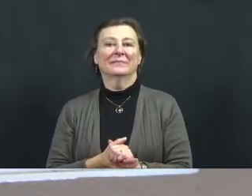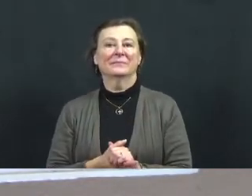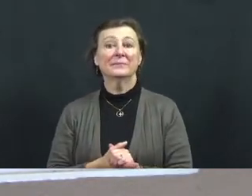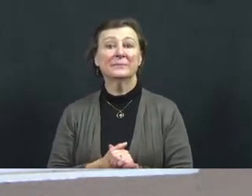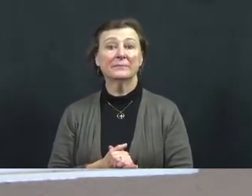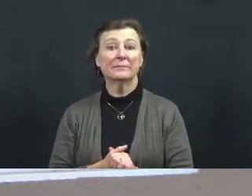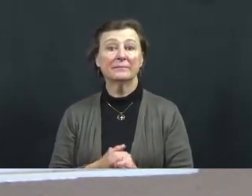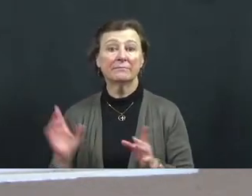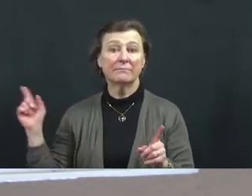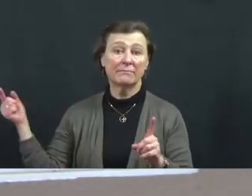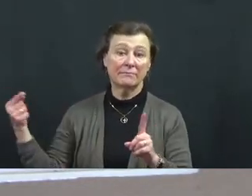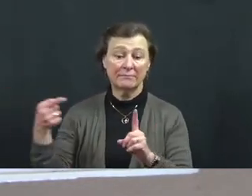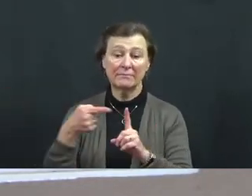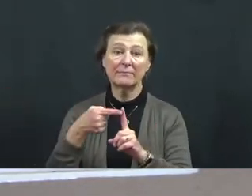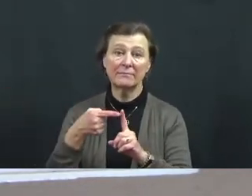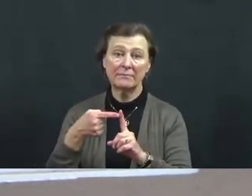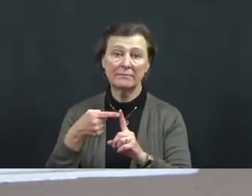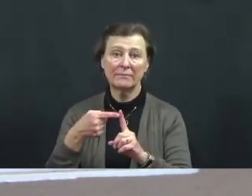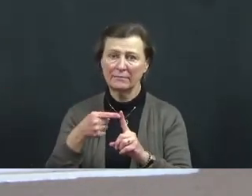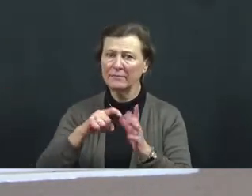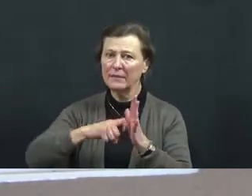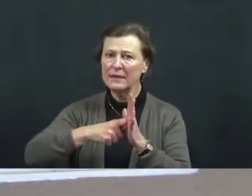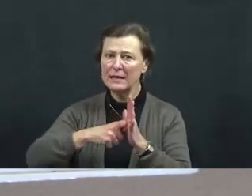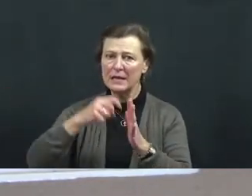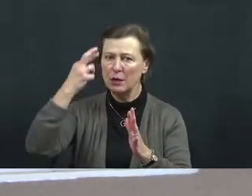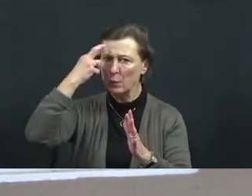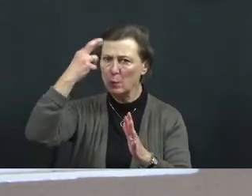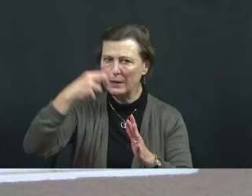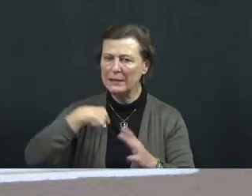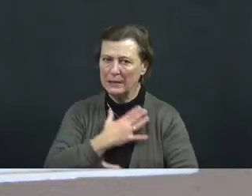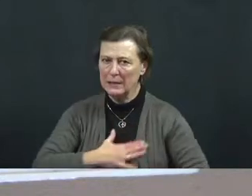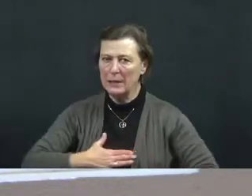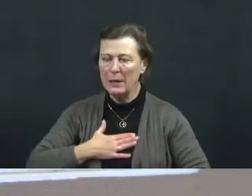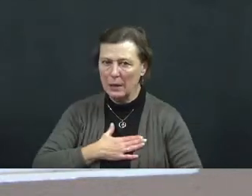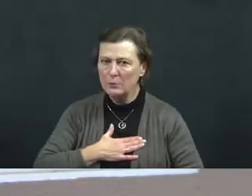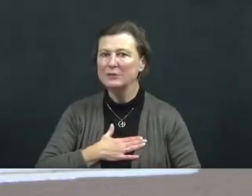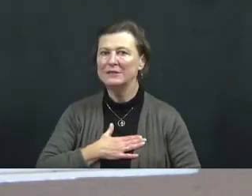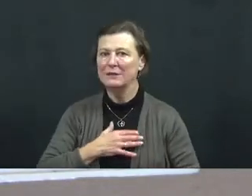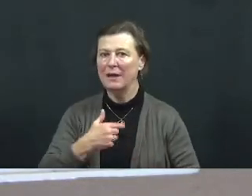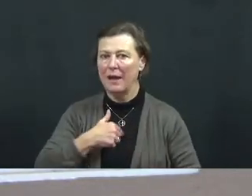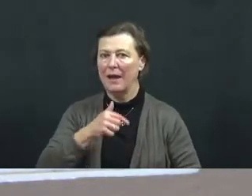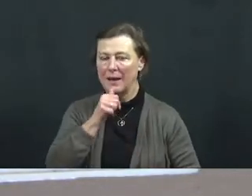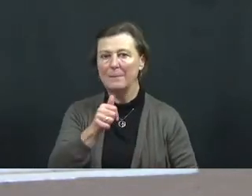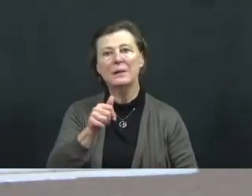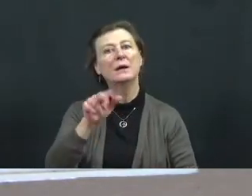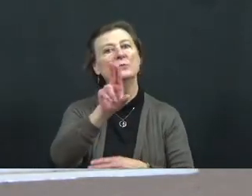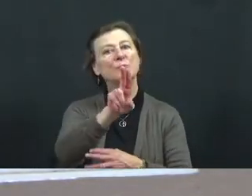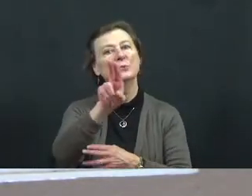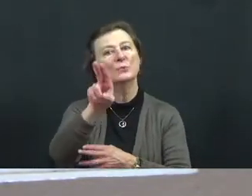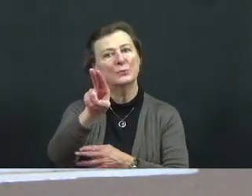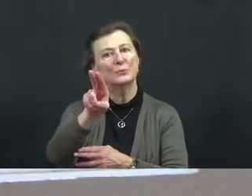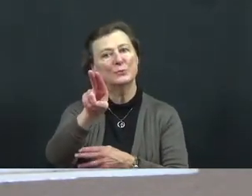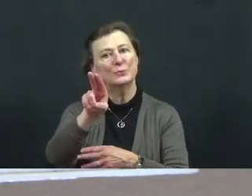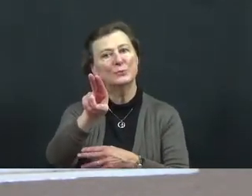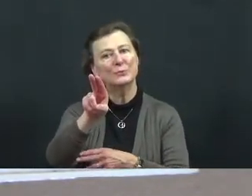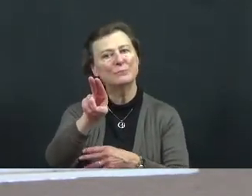Which leads me to one of the key reasons I appreciate being a Unitarian Universalist.